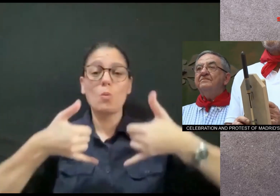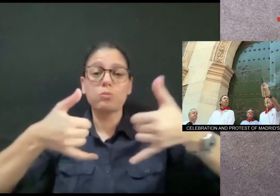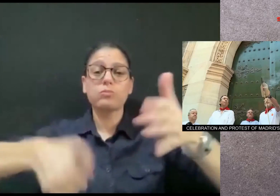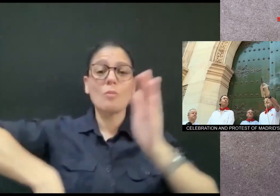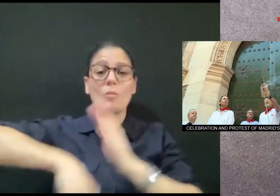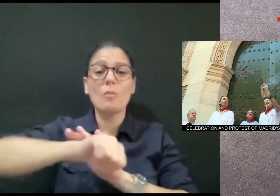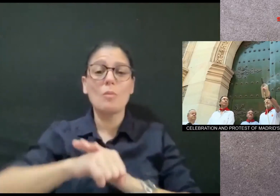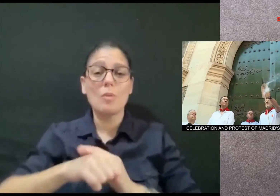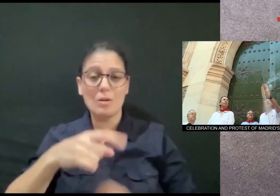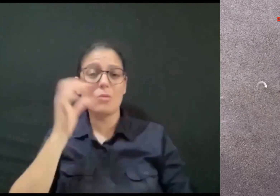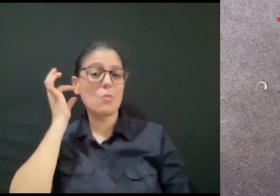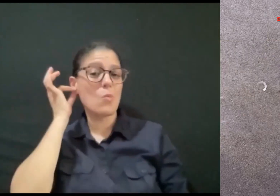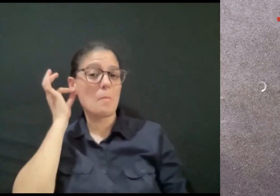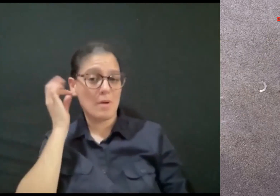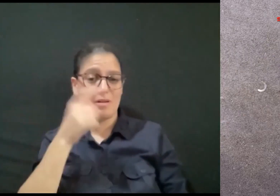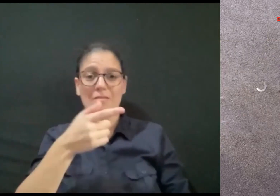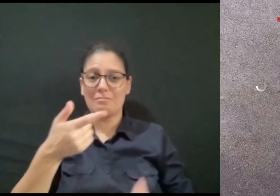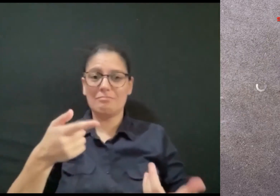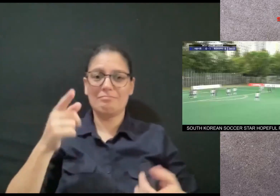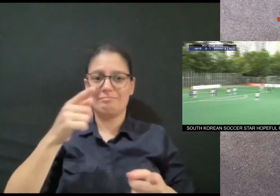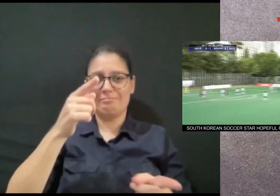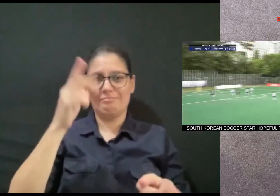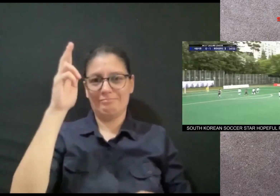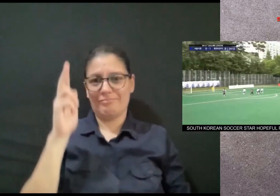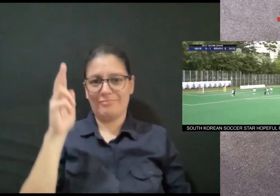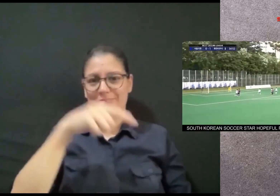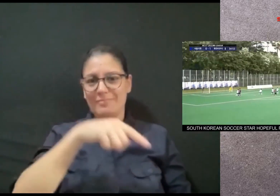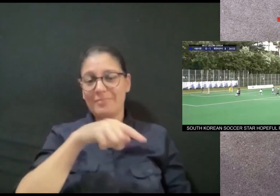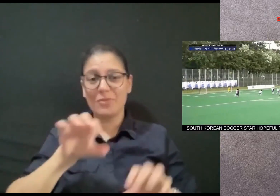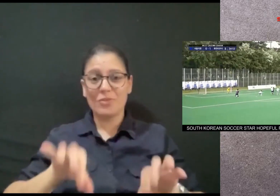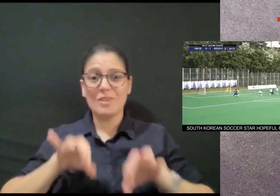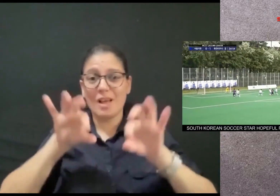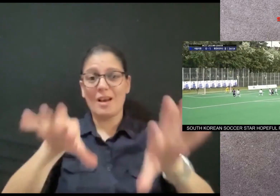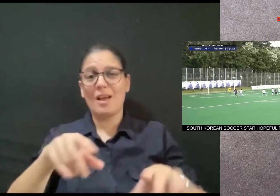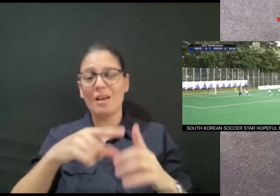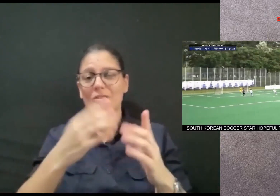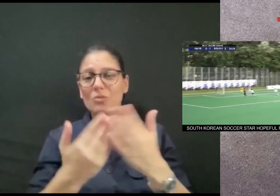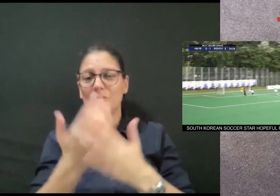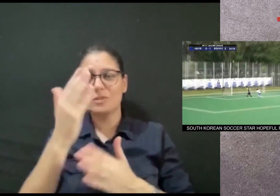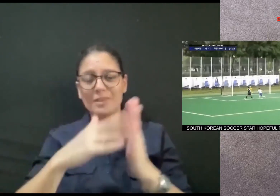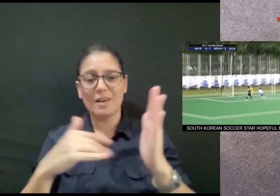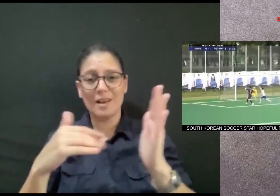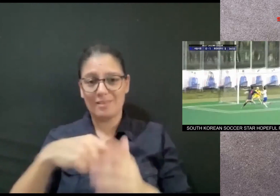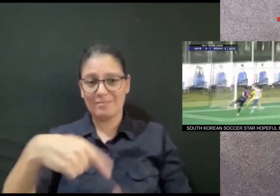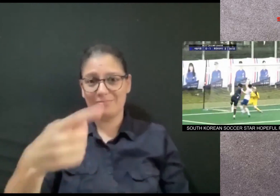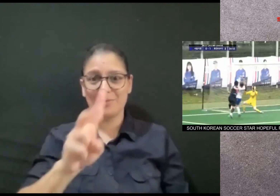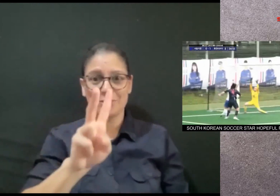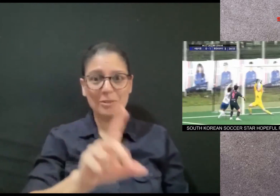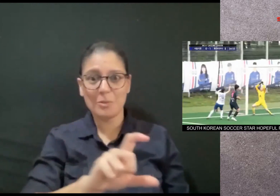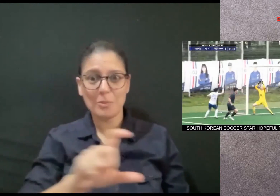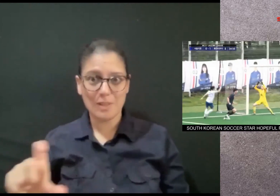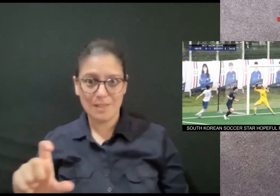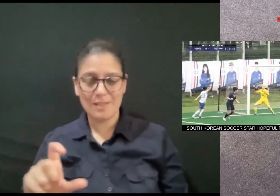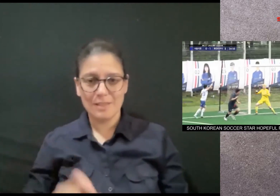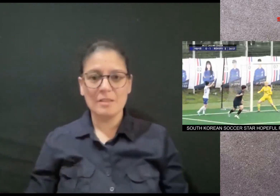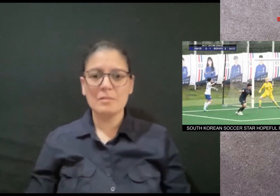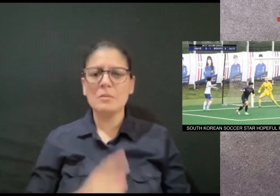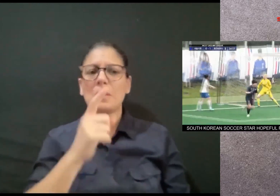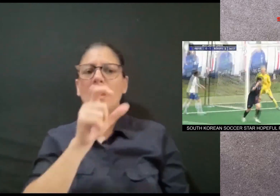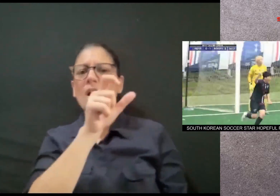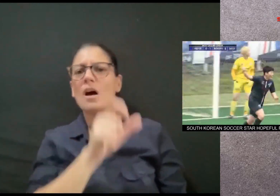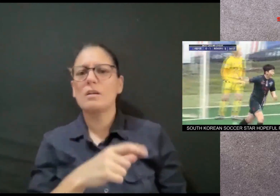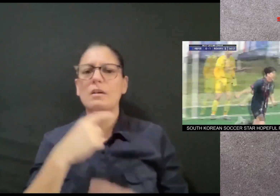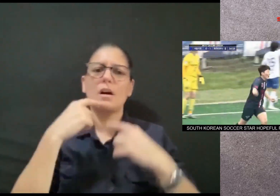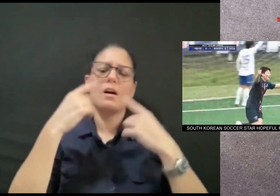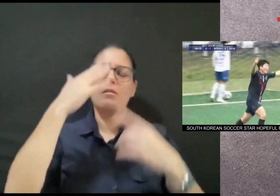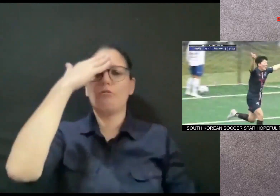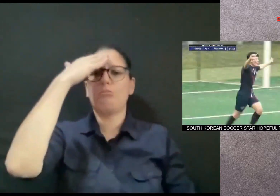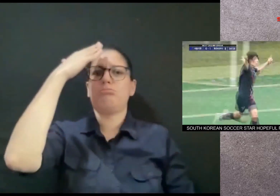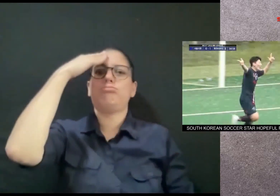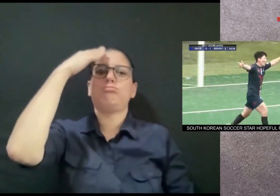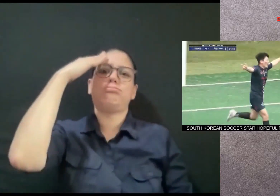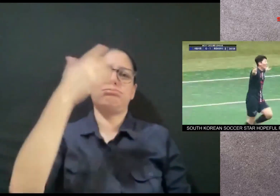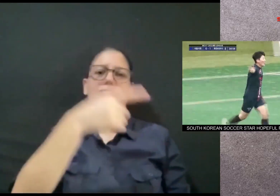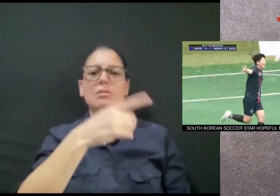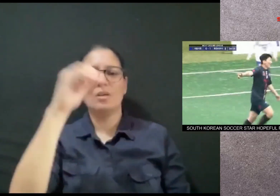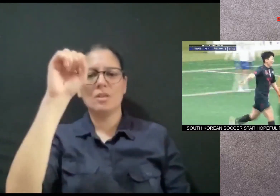the women's World Cup kicks off in Australia and New Zealand in two weeks one of South